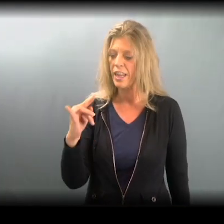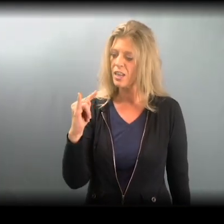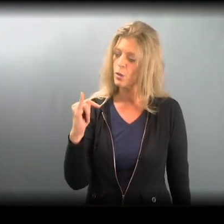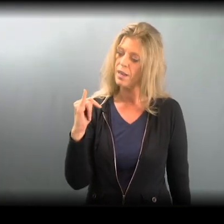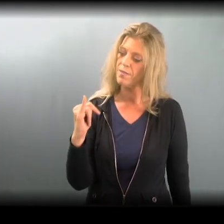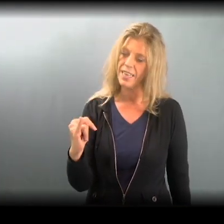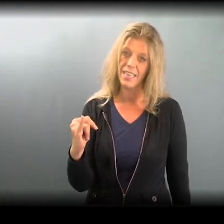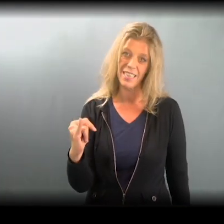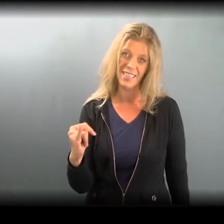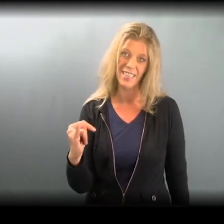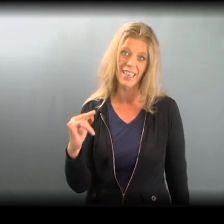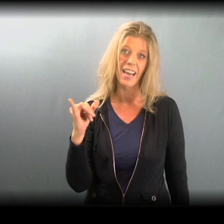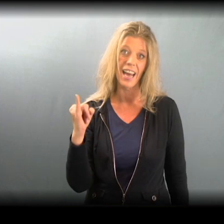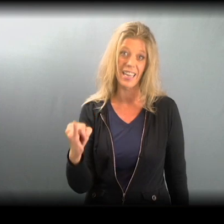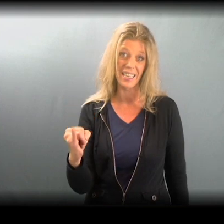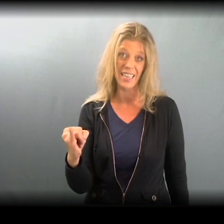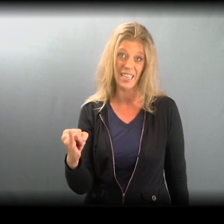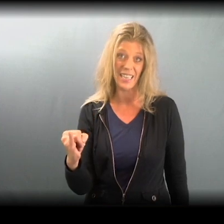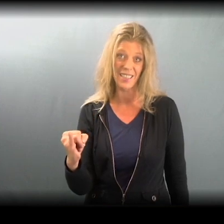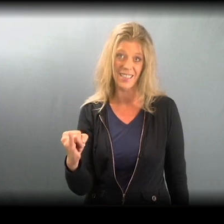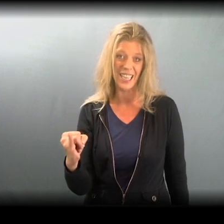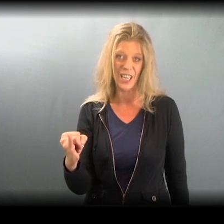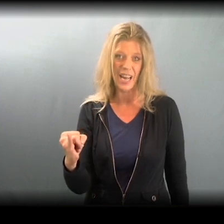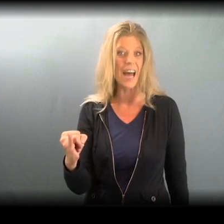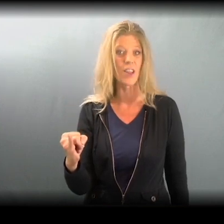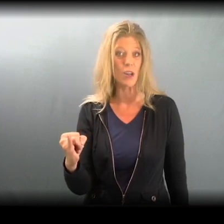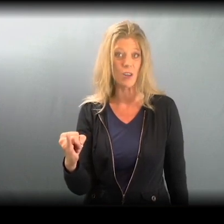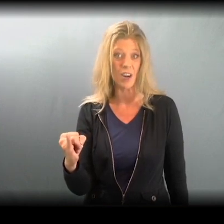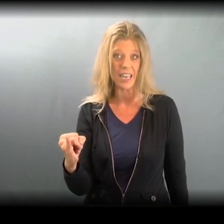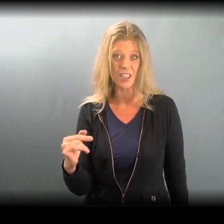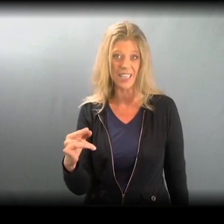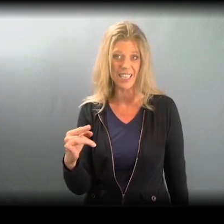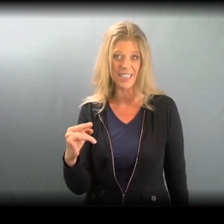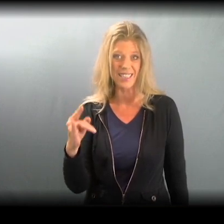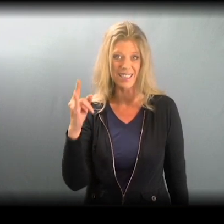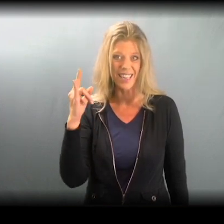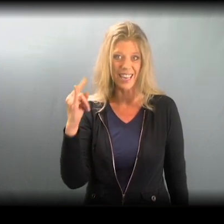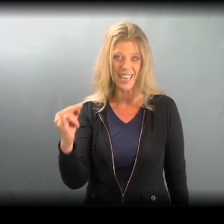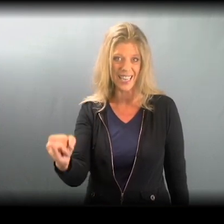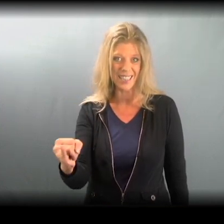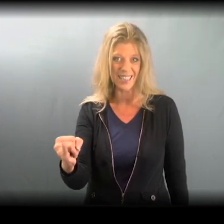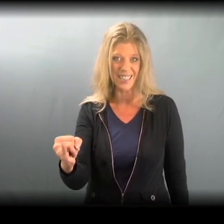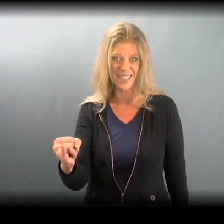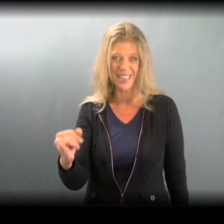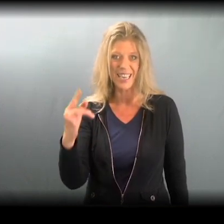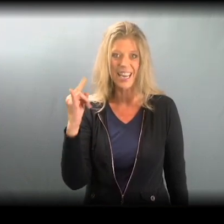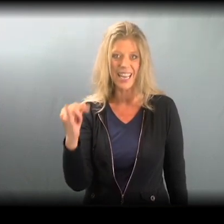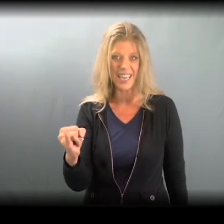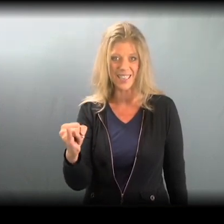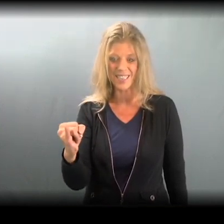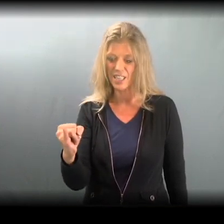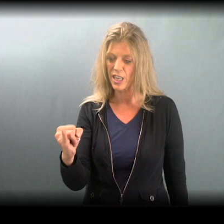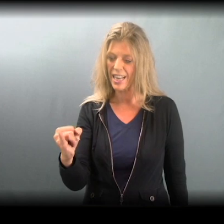You have IT and IS, and the contraction is IT'S